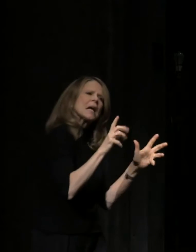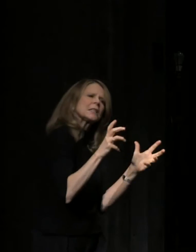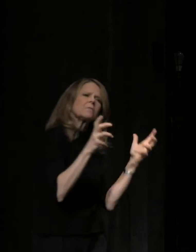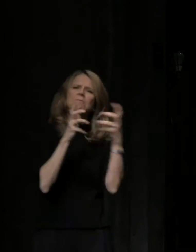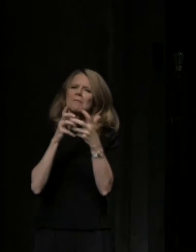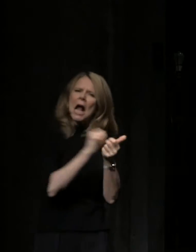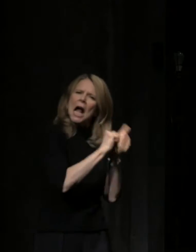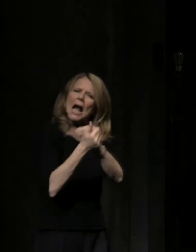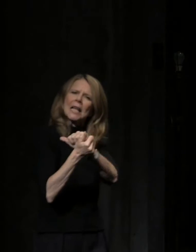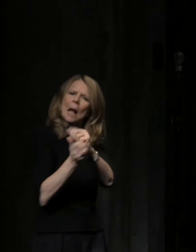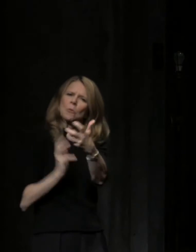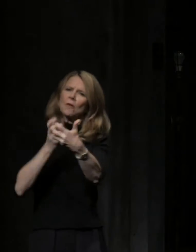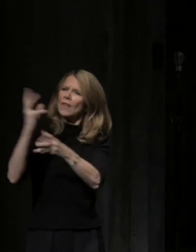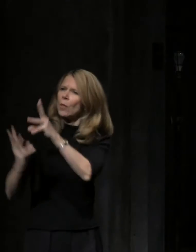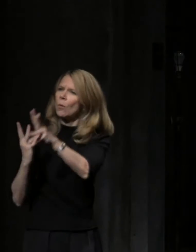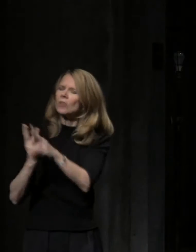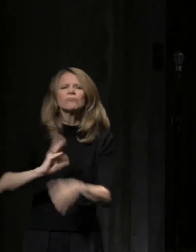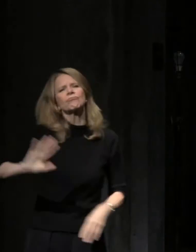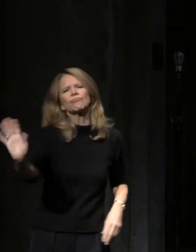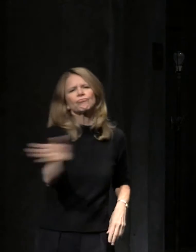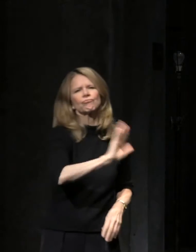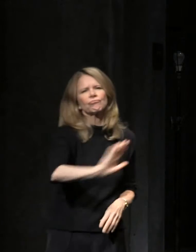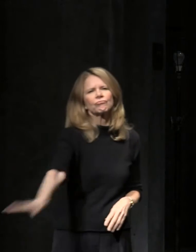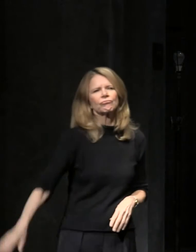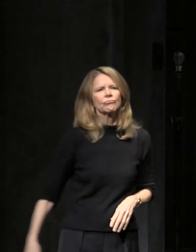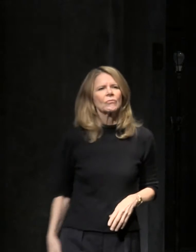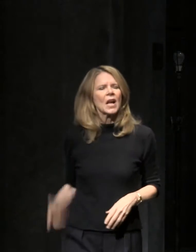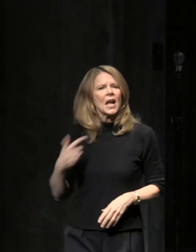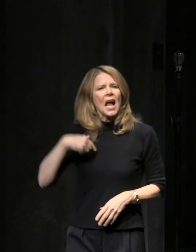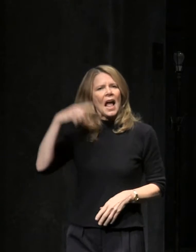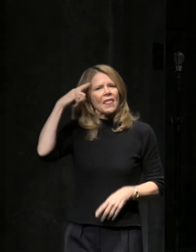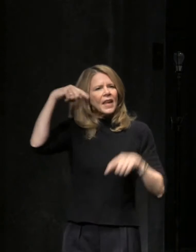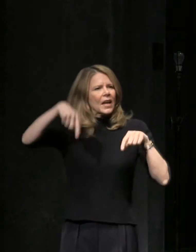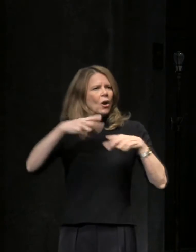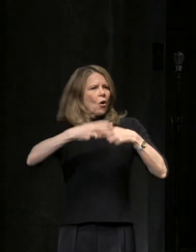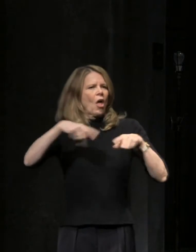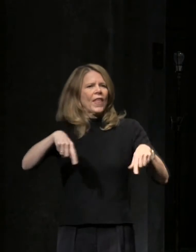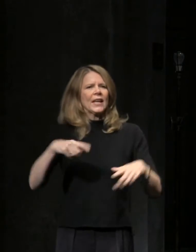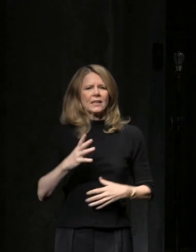are really much more now in what I call a “dignity revolution,” where the goal is